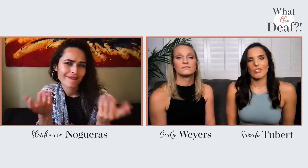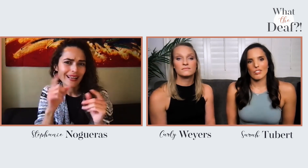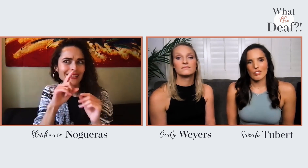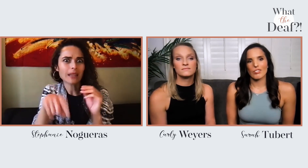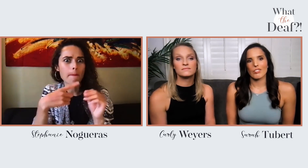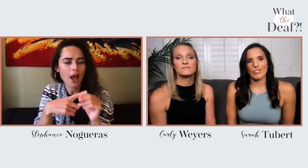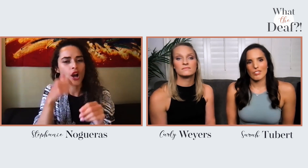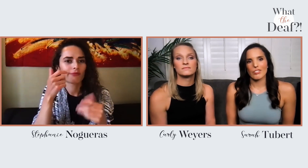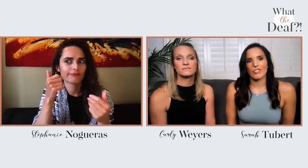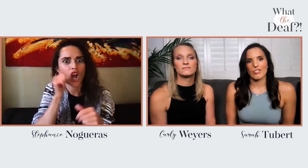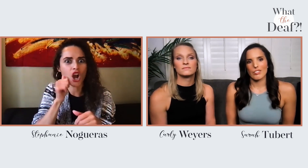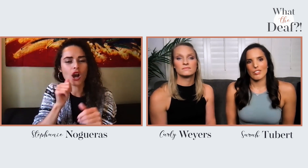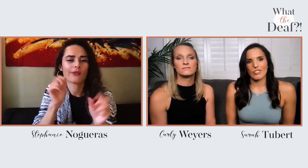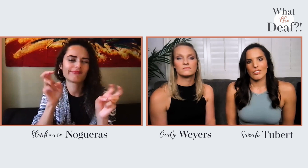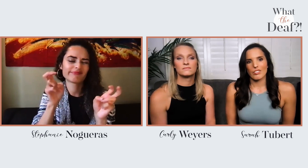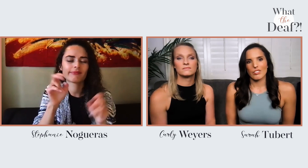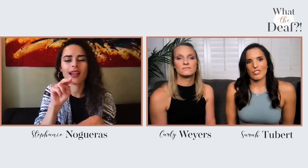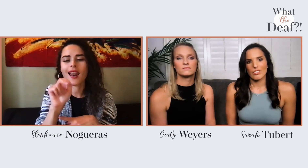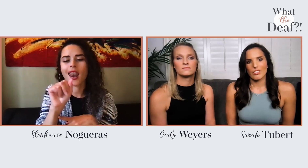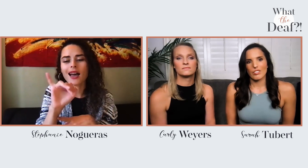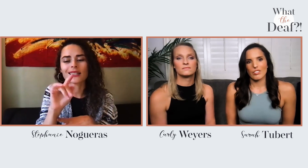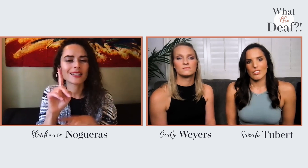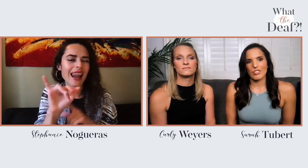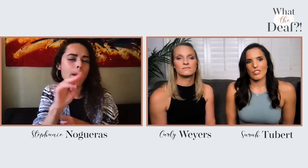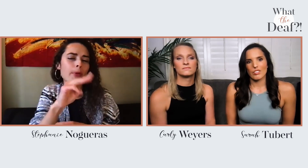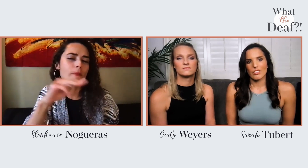Like, I didn't play a deaf character. I played a girl, and I played a mermaid actually,